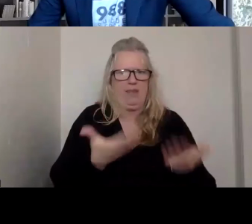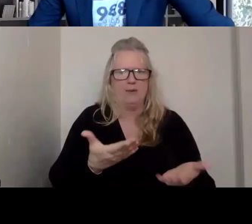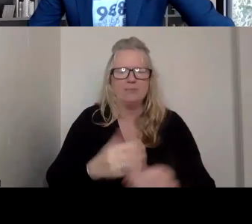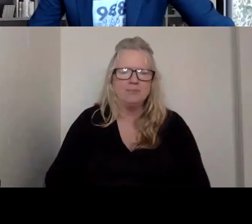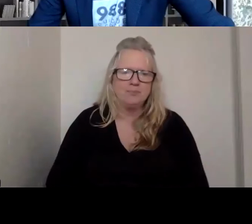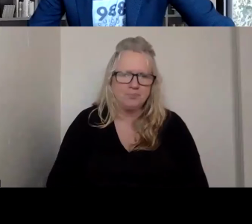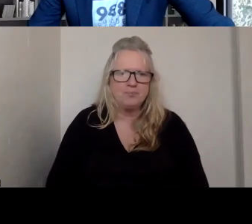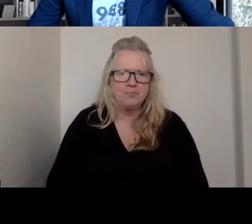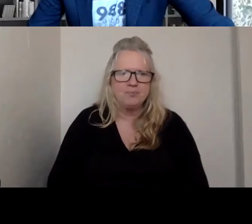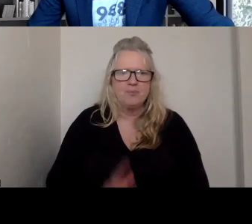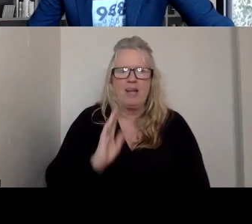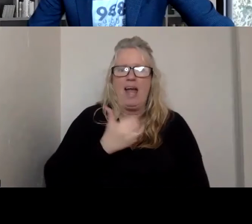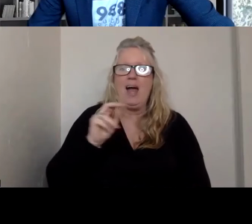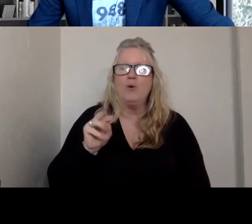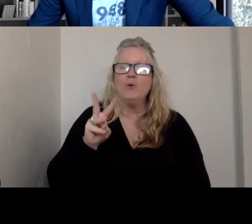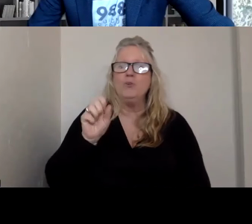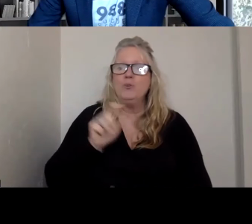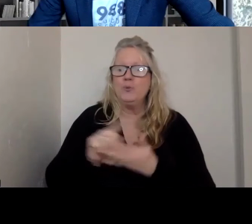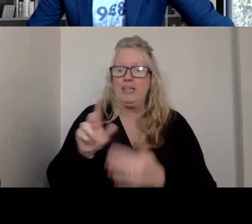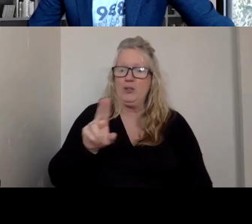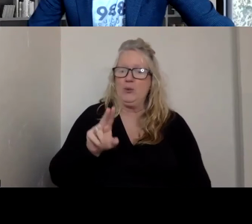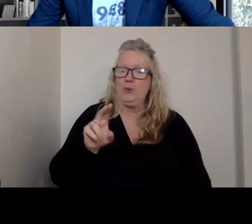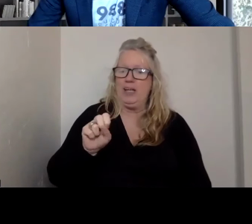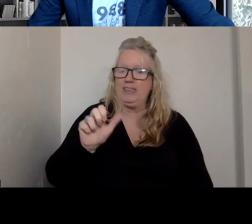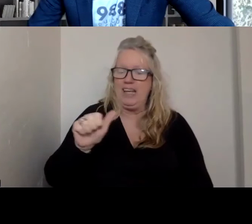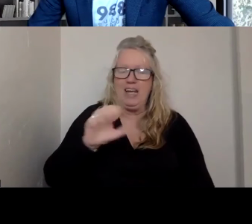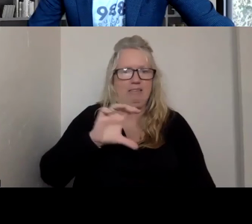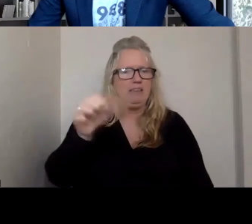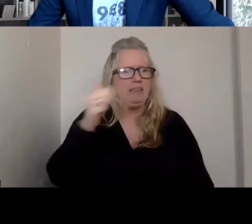NEWS OF THE WEEK. USAA DID AN ARTICLE